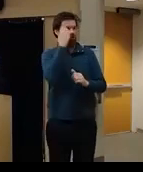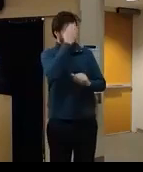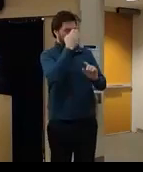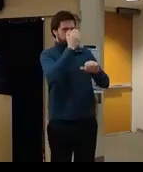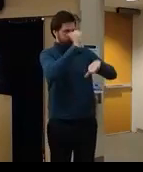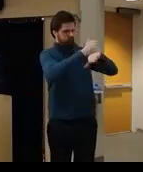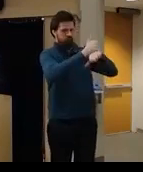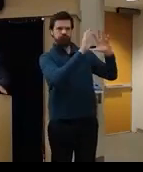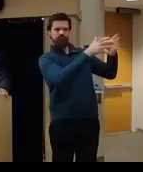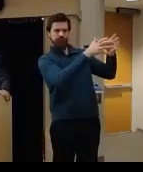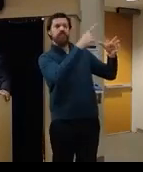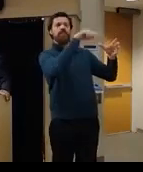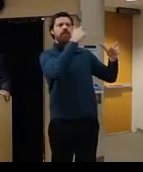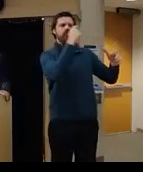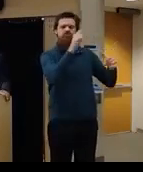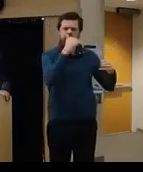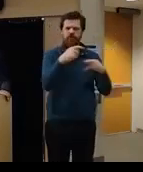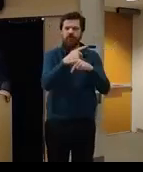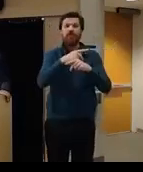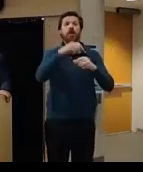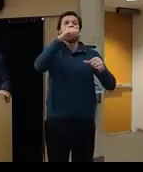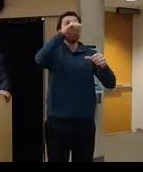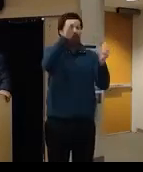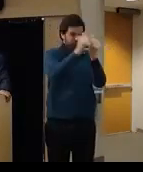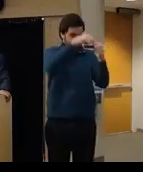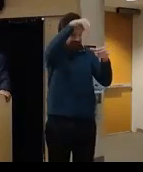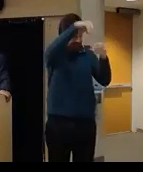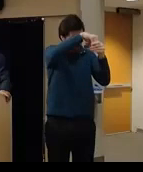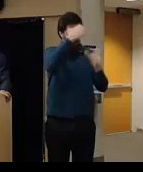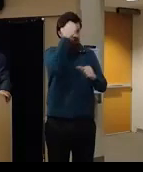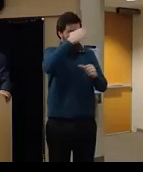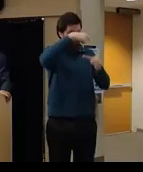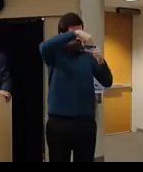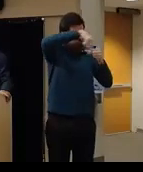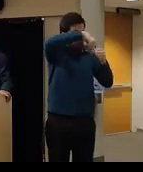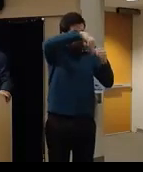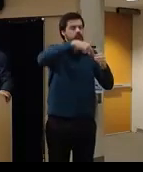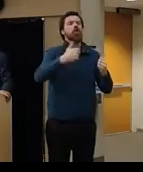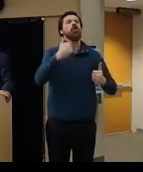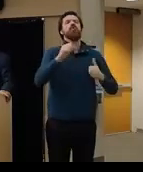and they were interested in trying to figure out amongst Europeans uh which stock of Europeans was